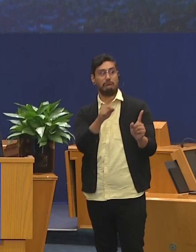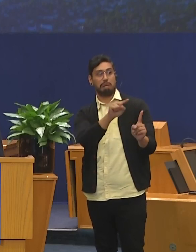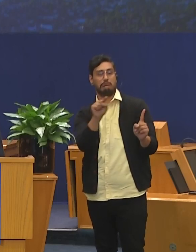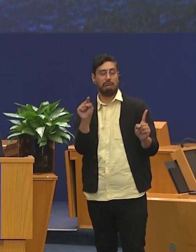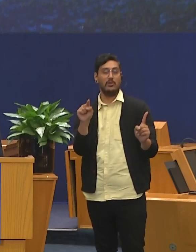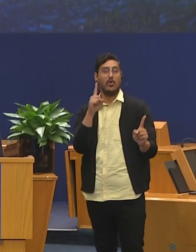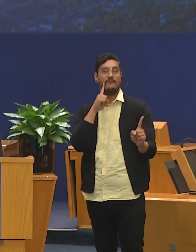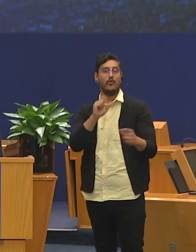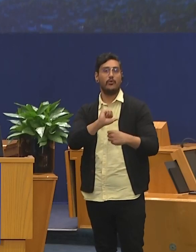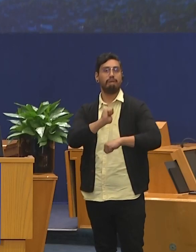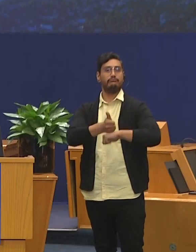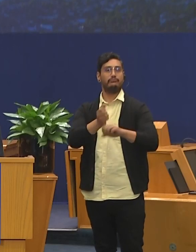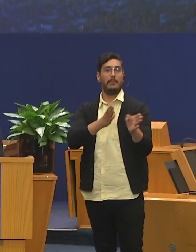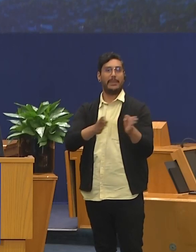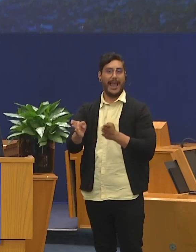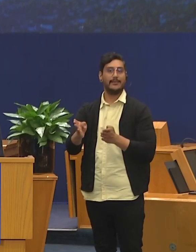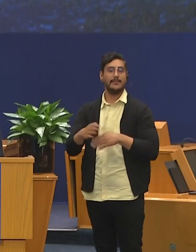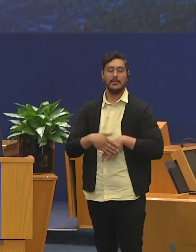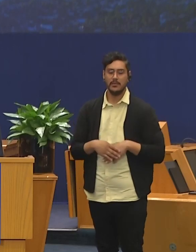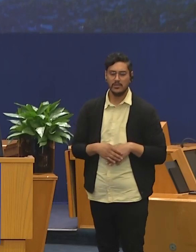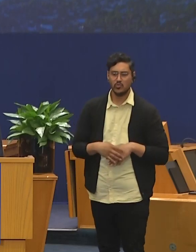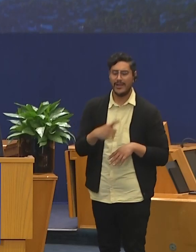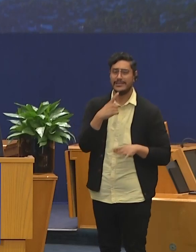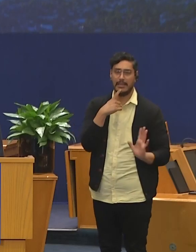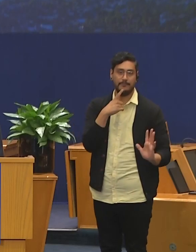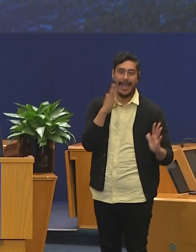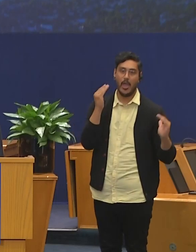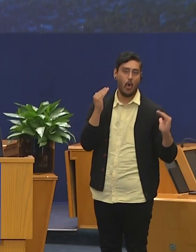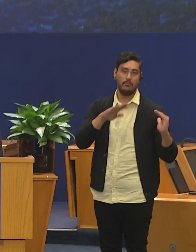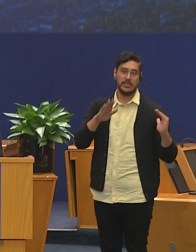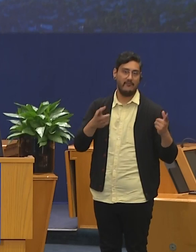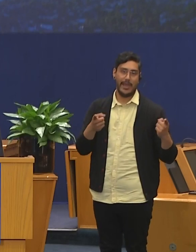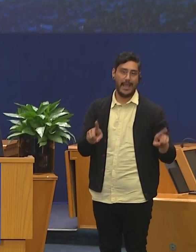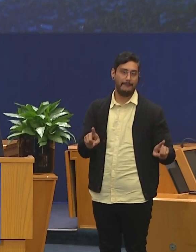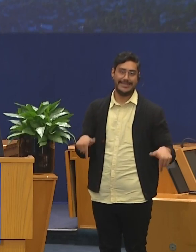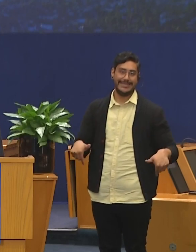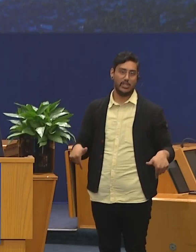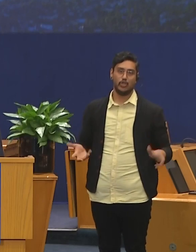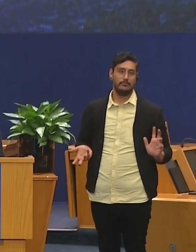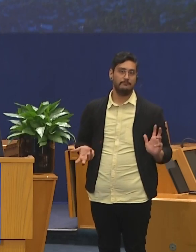PROVIDERS TO MAKE SURE THAT WE HAVE PLANS IN PLACE. YOU KNOW, I WANT TO SAY STARTING